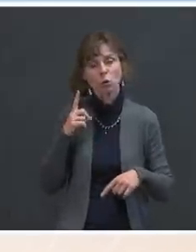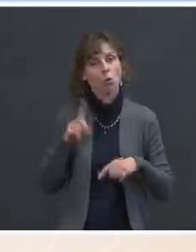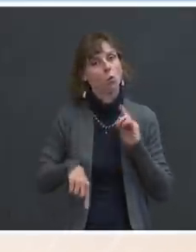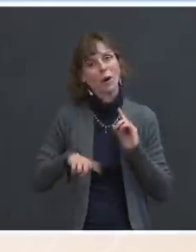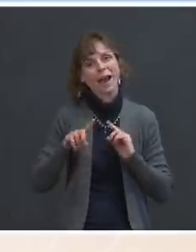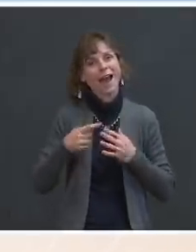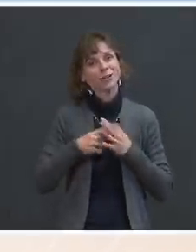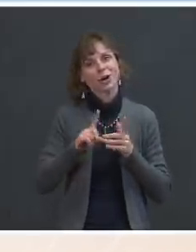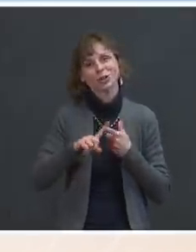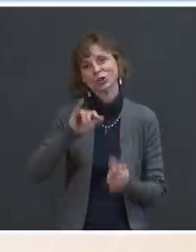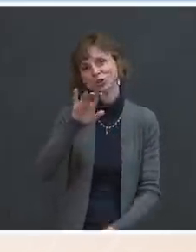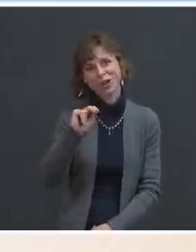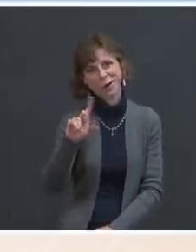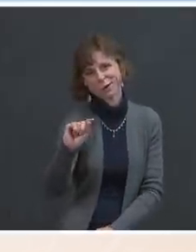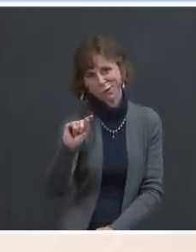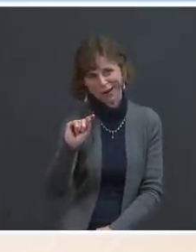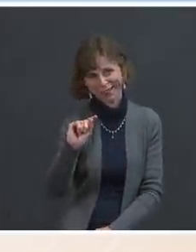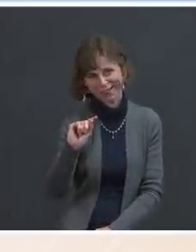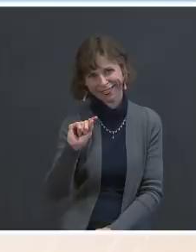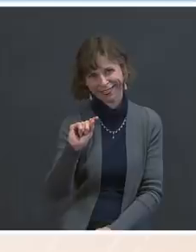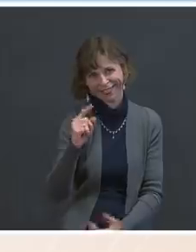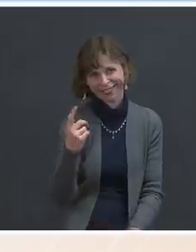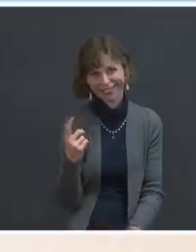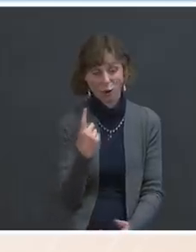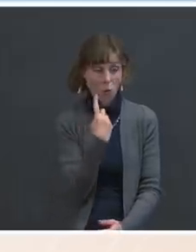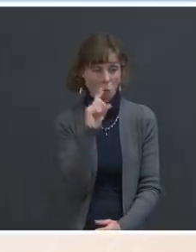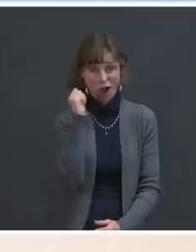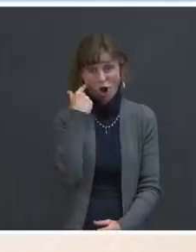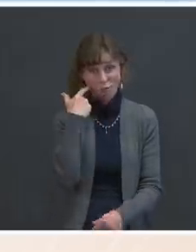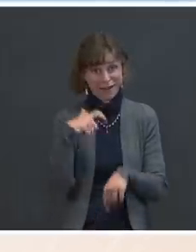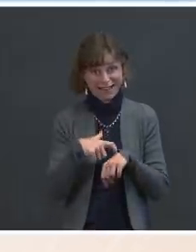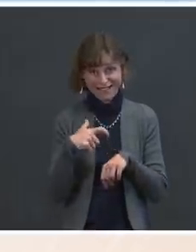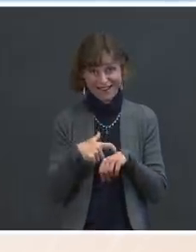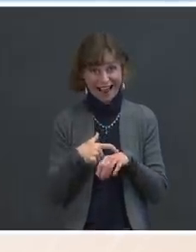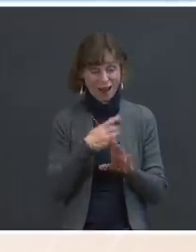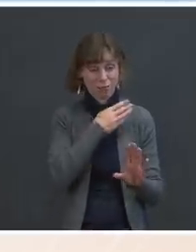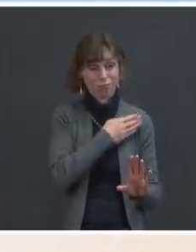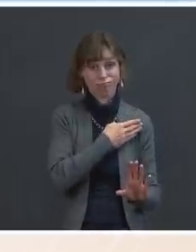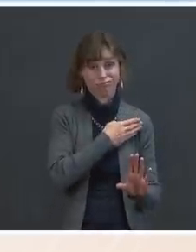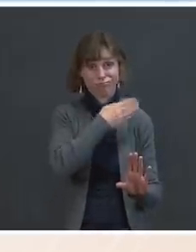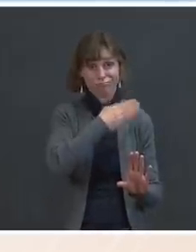You can't start changing processes of government, building facilities.